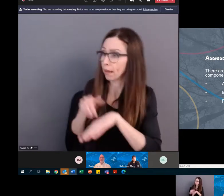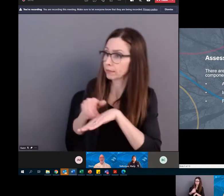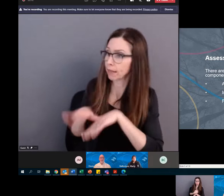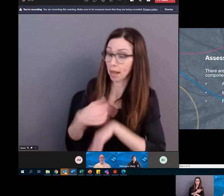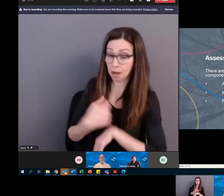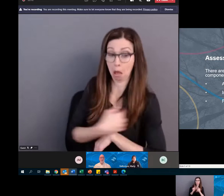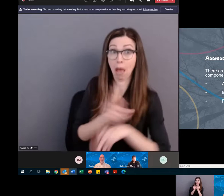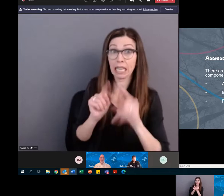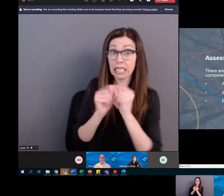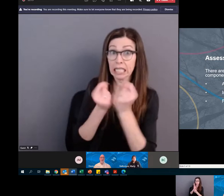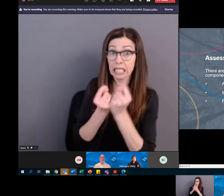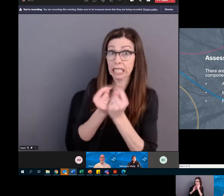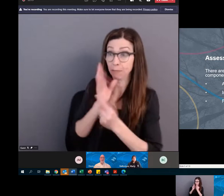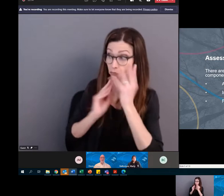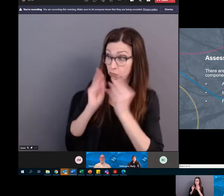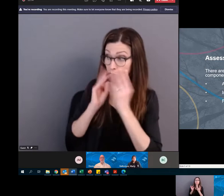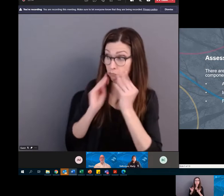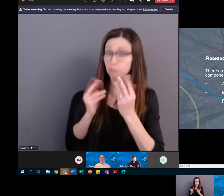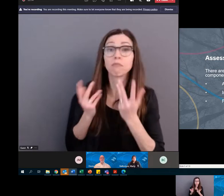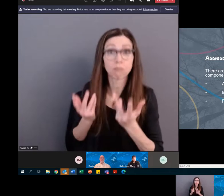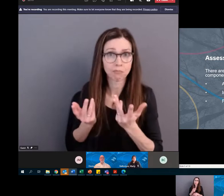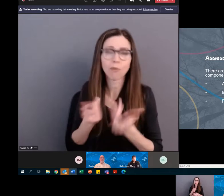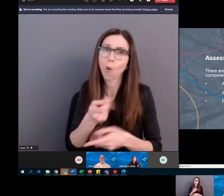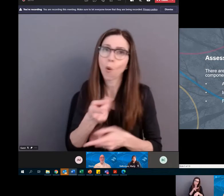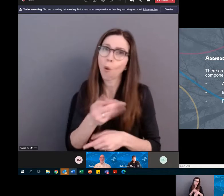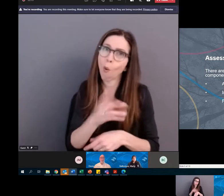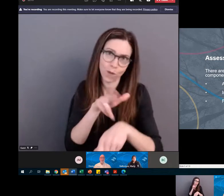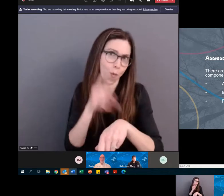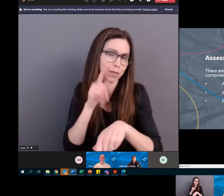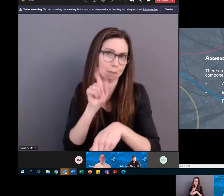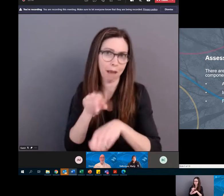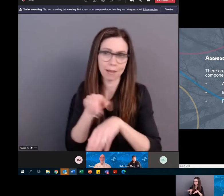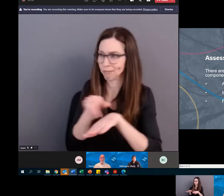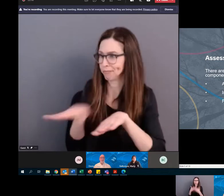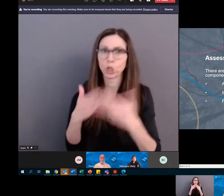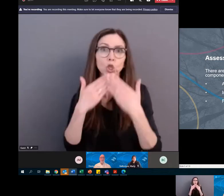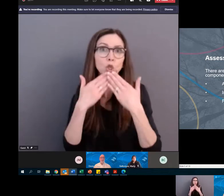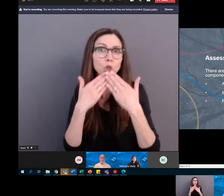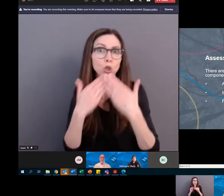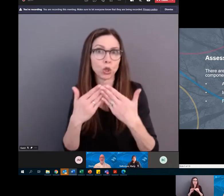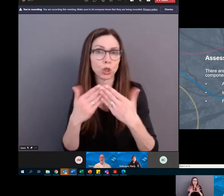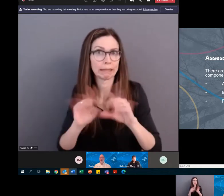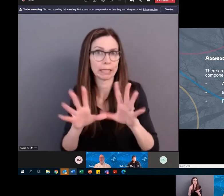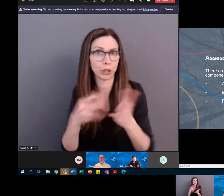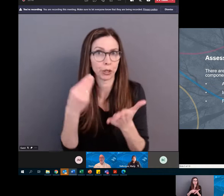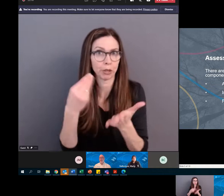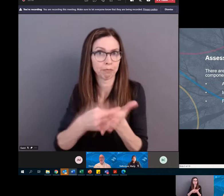and, of course, a solid budget. Make sure to demonstrate your ability to